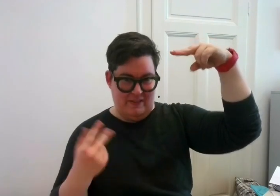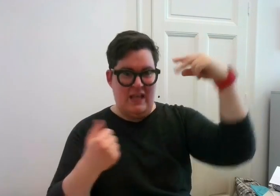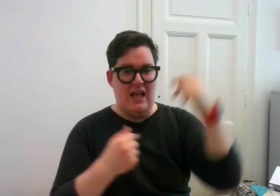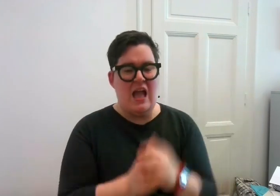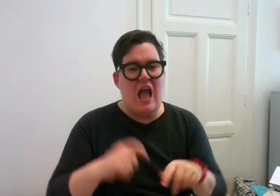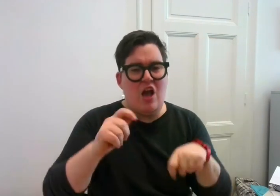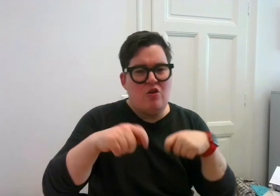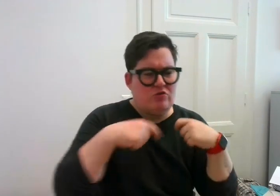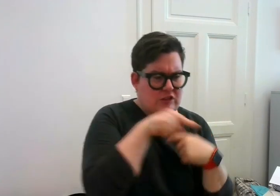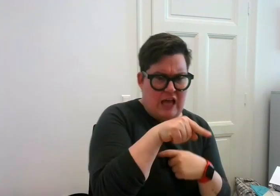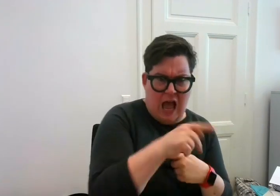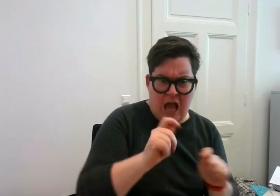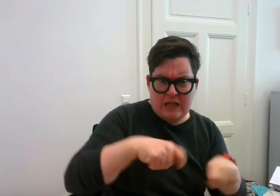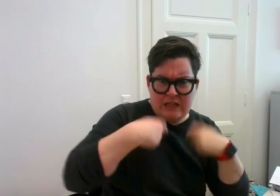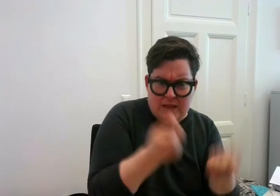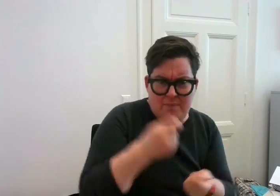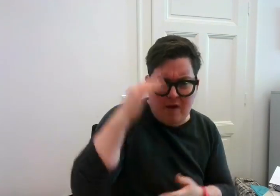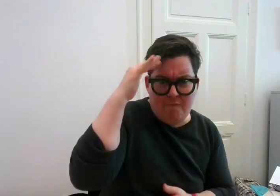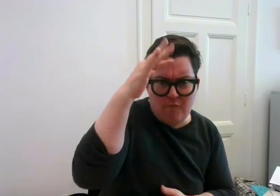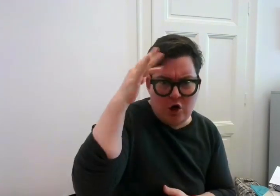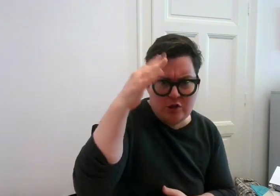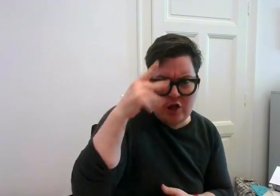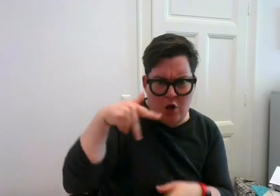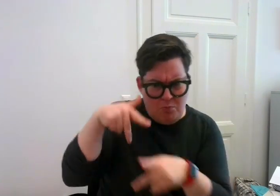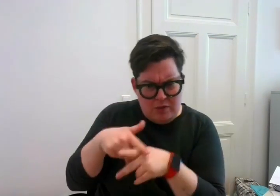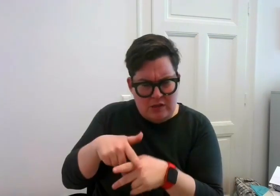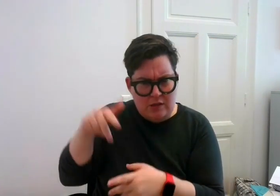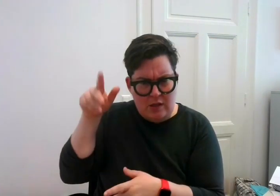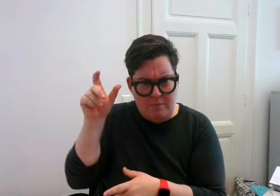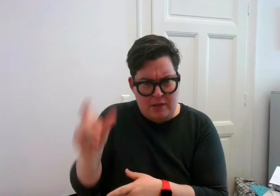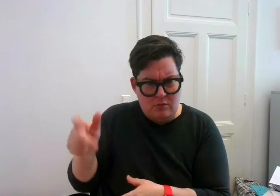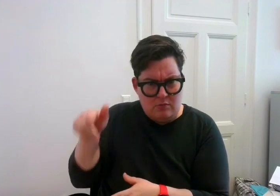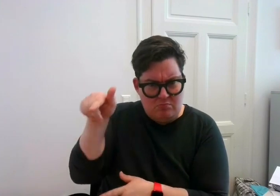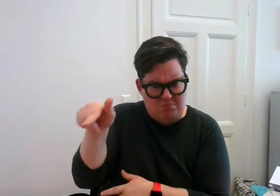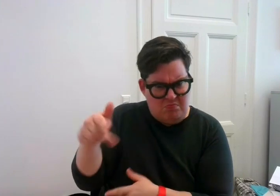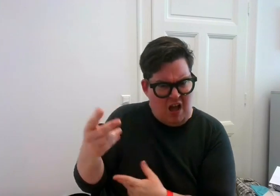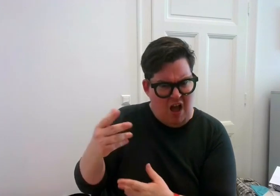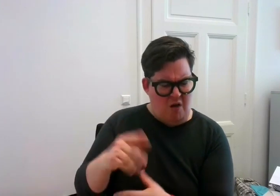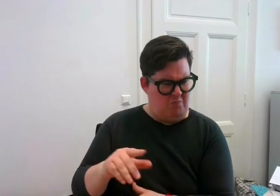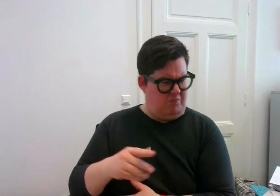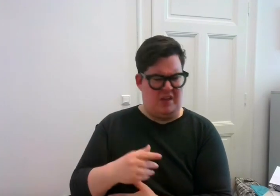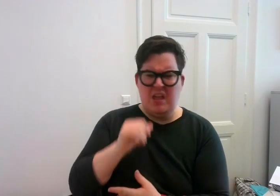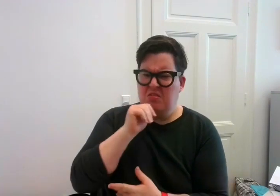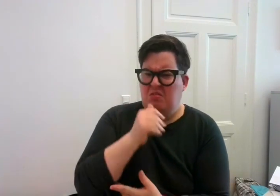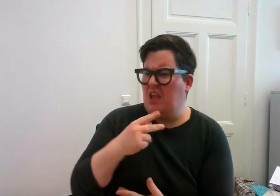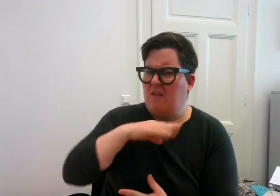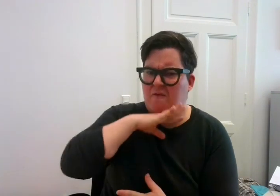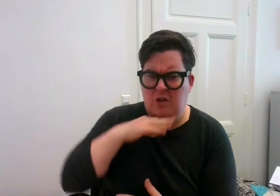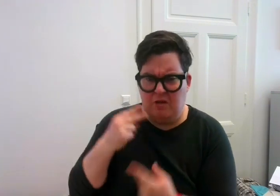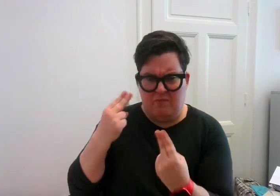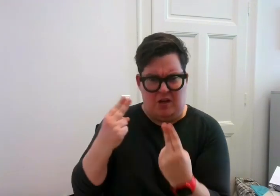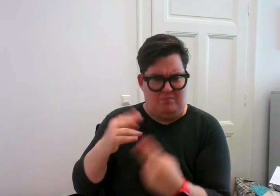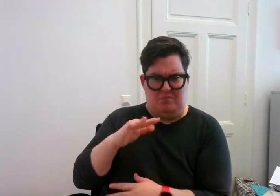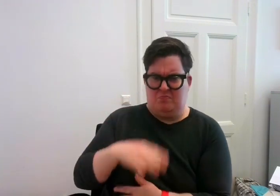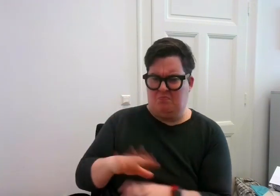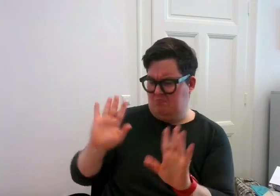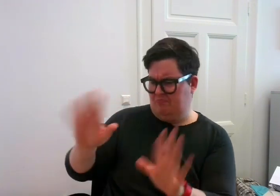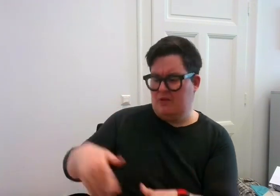Sometimes these developers assume disabled people to have some kind of deficit that makes them worth less and easily dismissible.